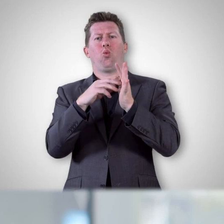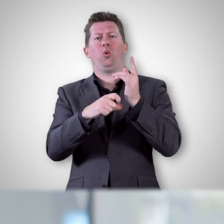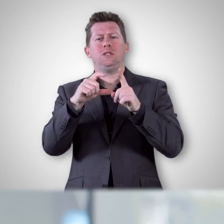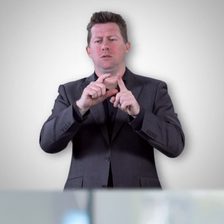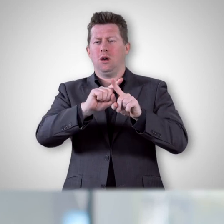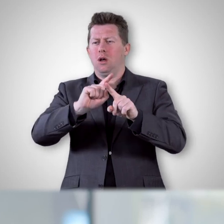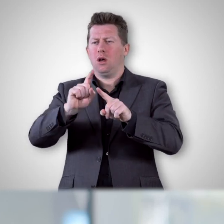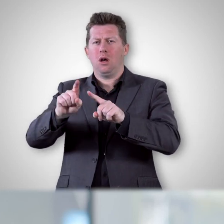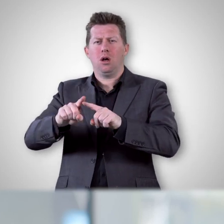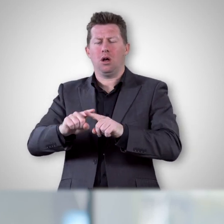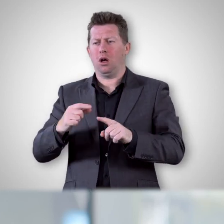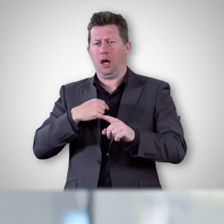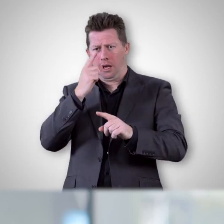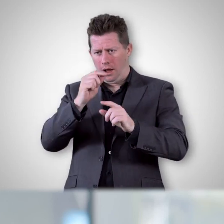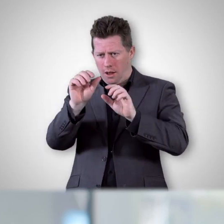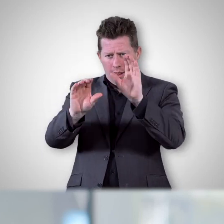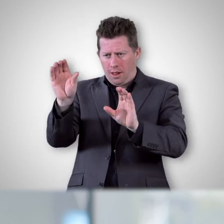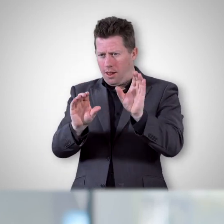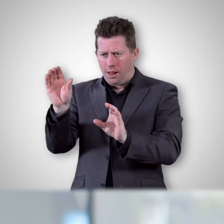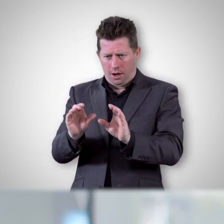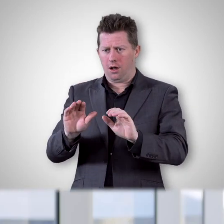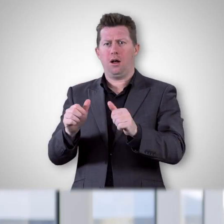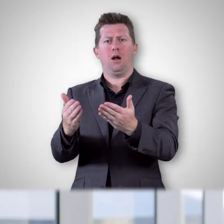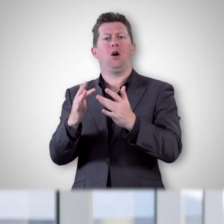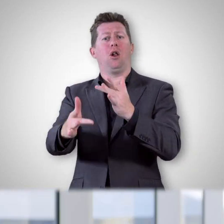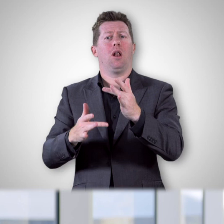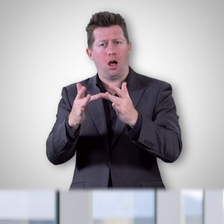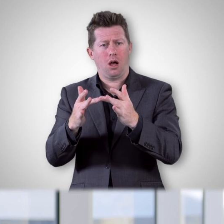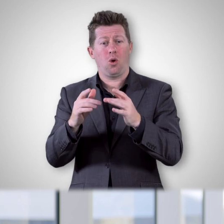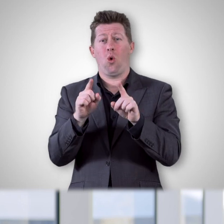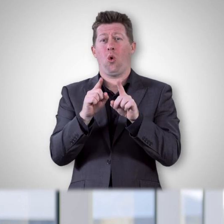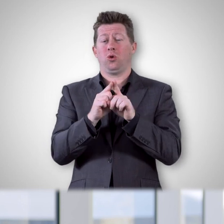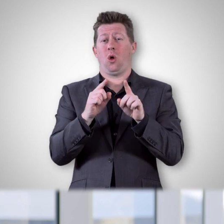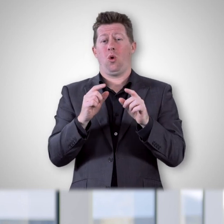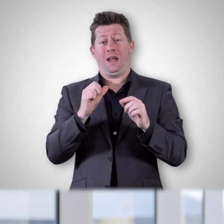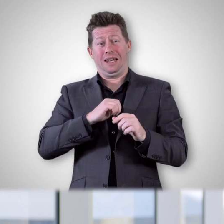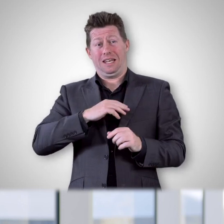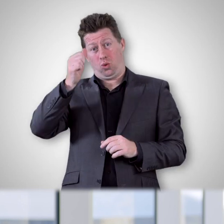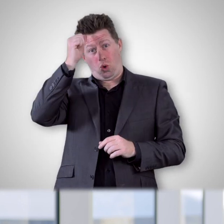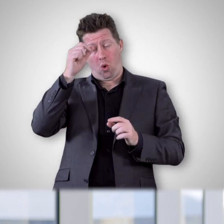accessible artifacts that would then be delivered online. Lastly being aware of browser capabilities